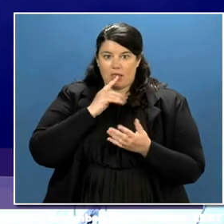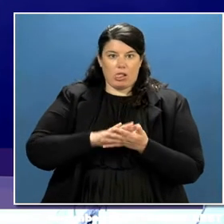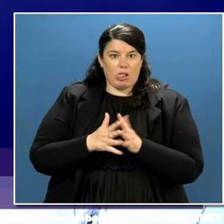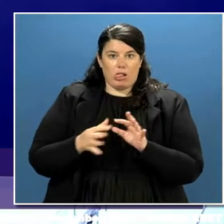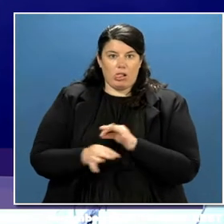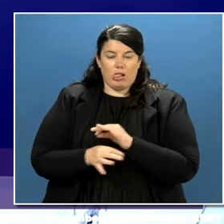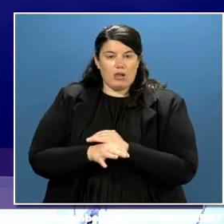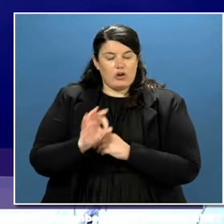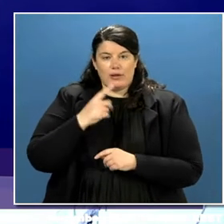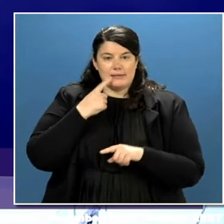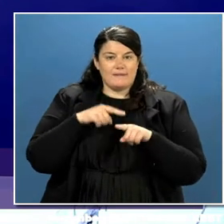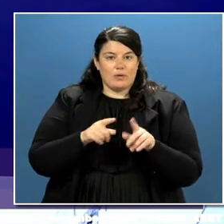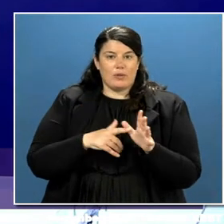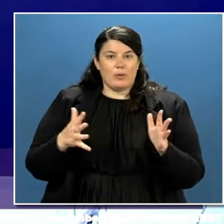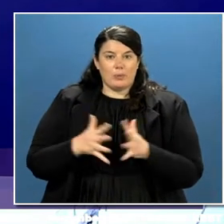It is a challenge to get large organisations to